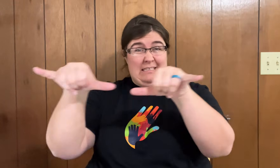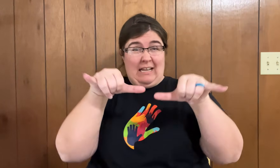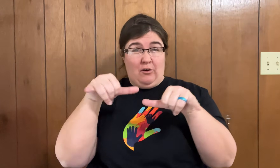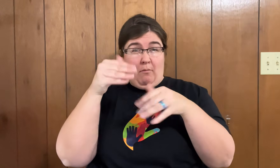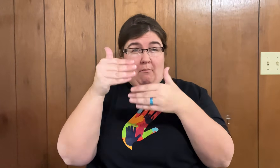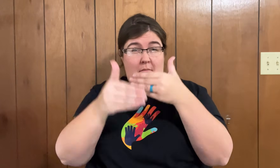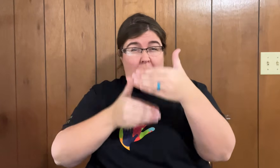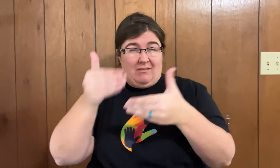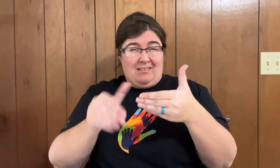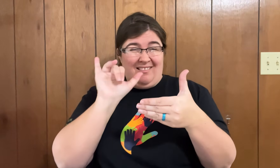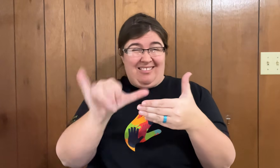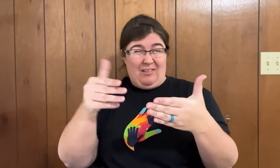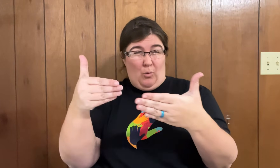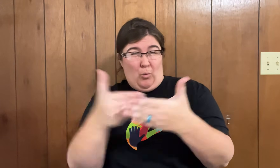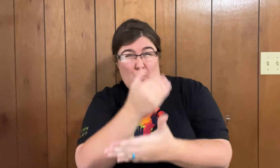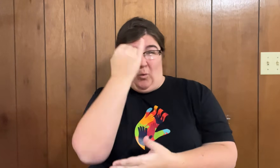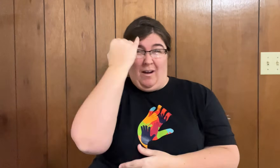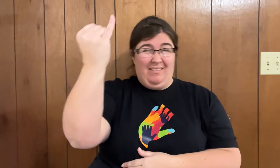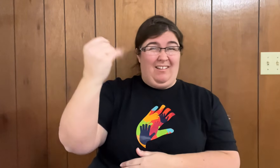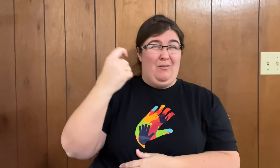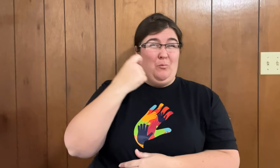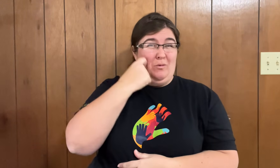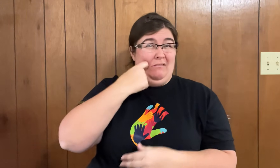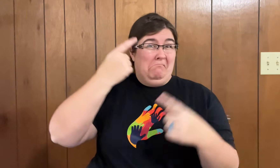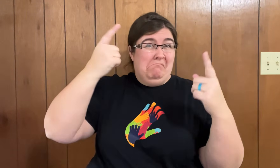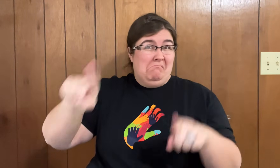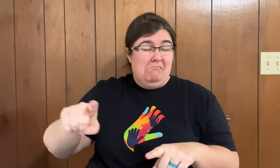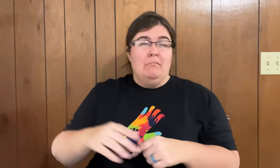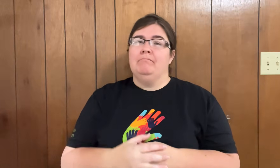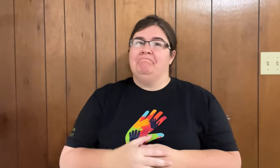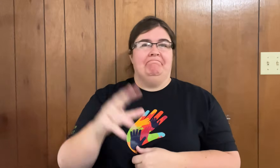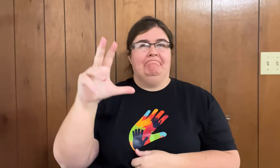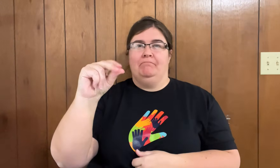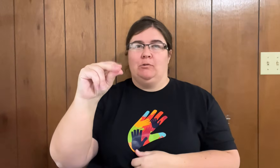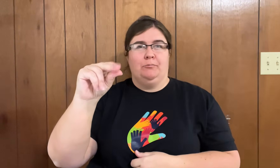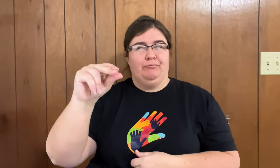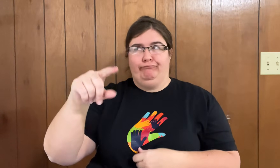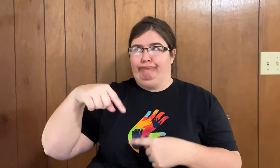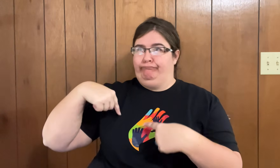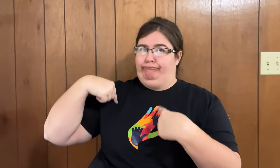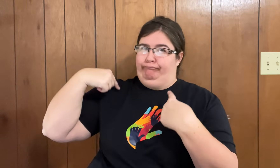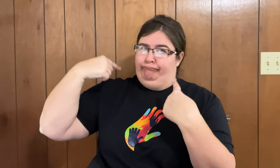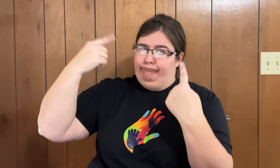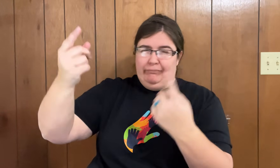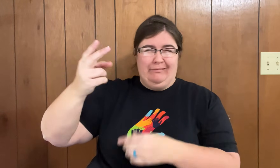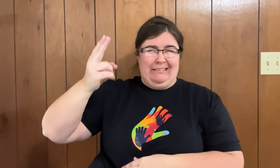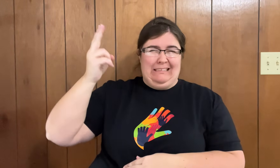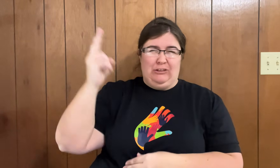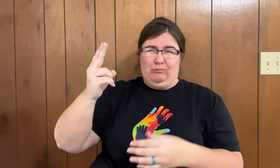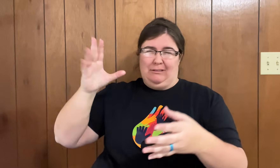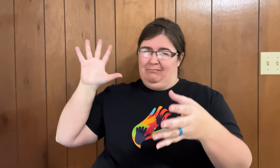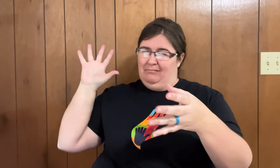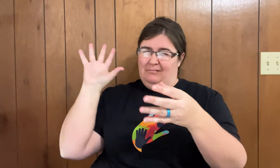The process of standardization is not new that has occurred in recent years. No, it has happened